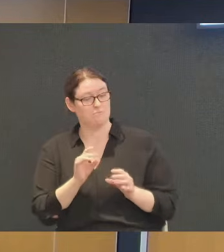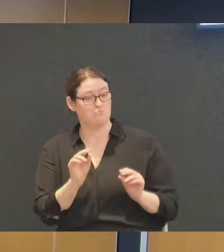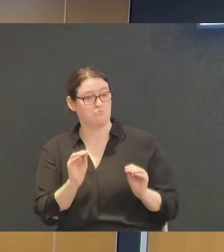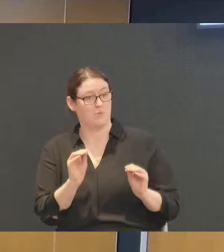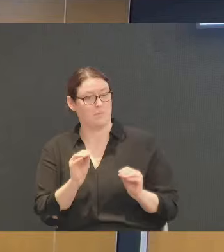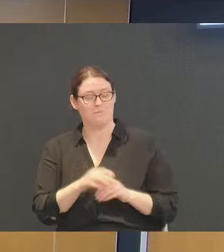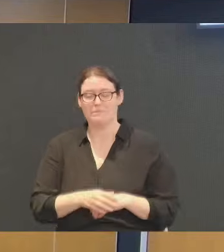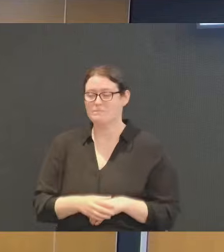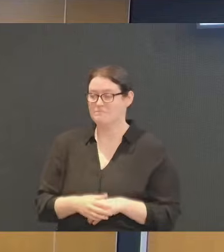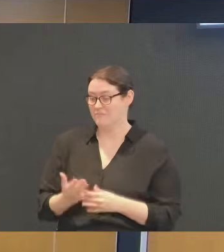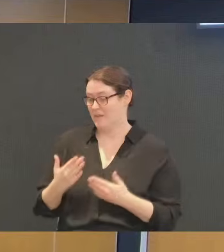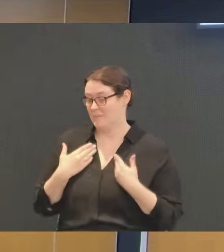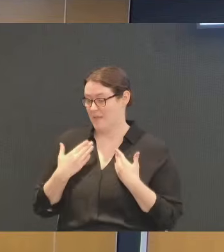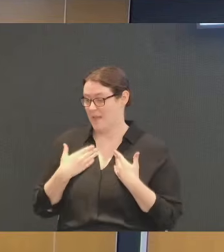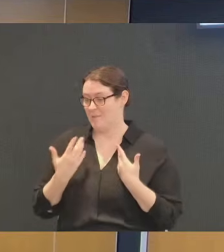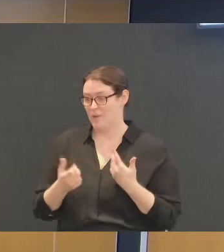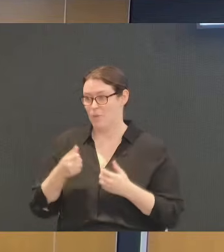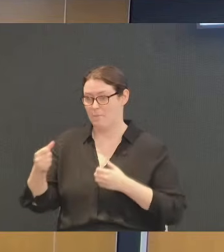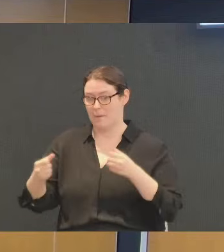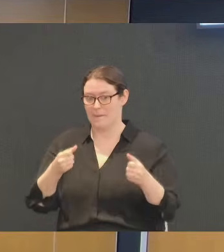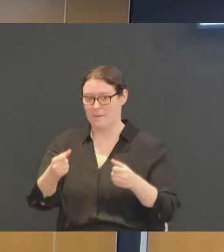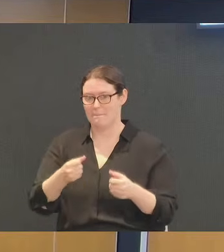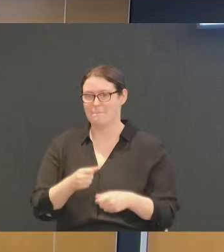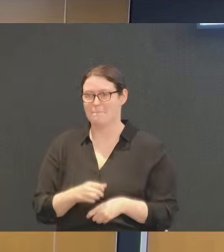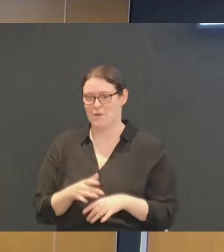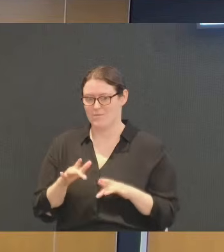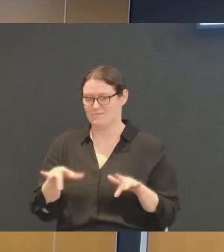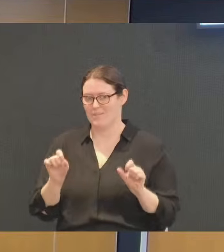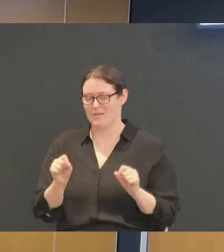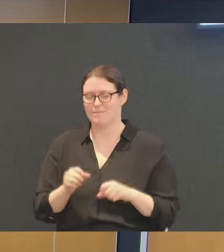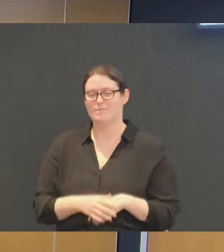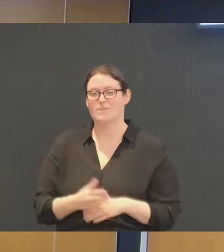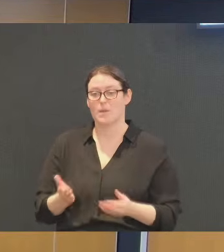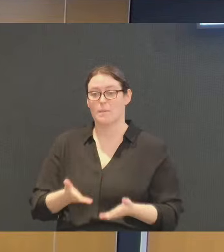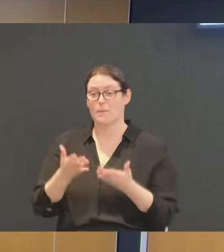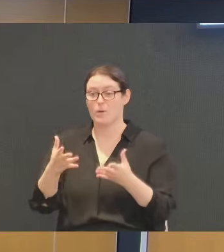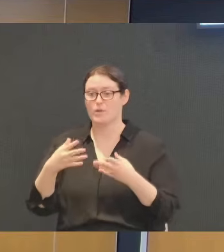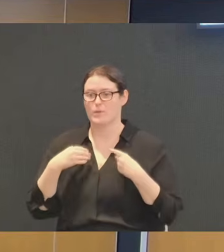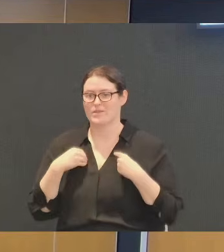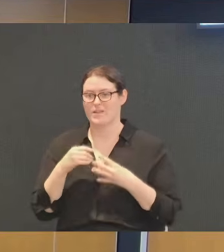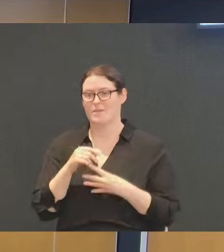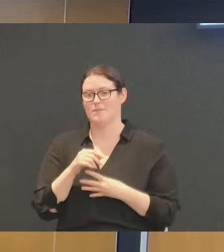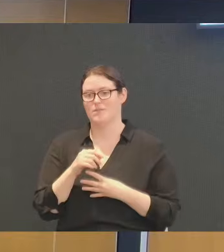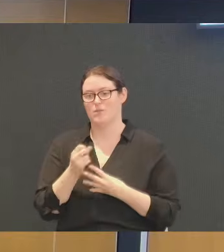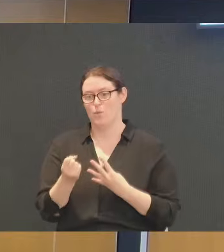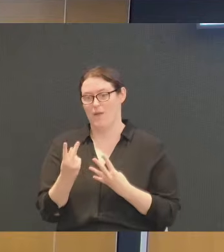I'm happy that we're filling those vacancies. Um, I make a motion to adopt item 12. Second.